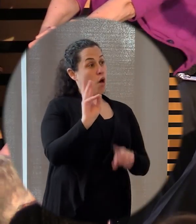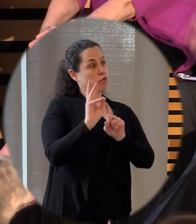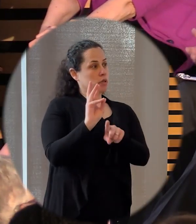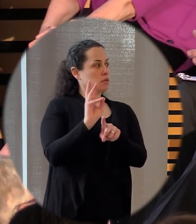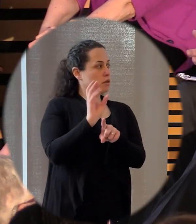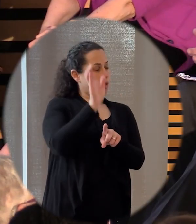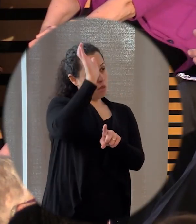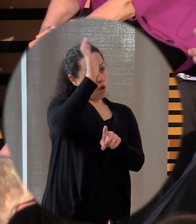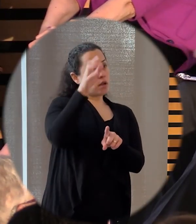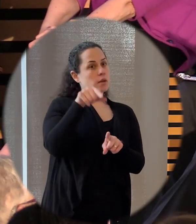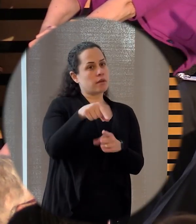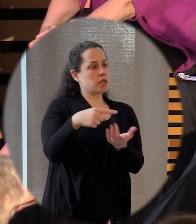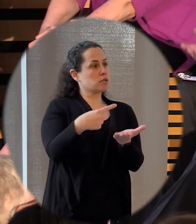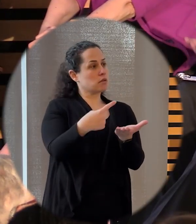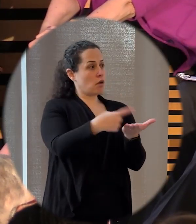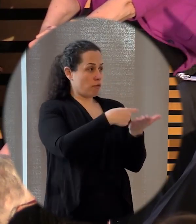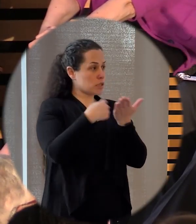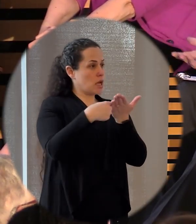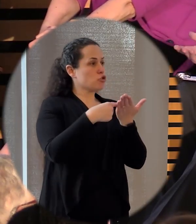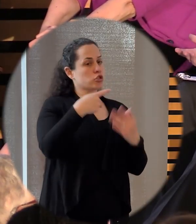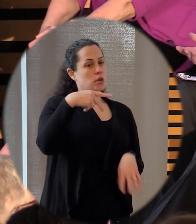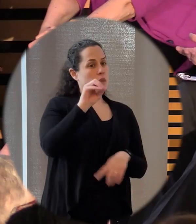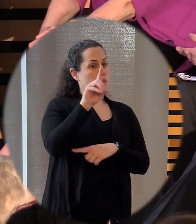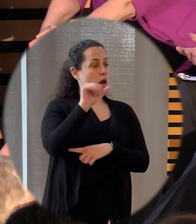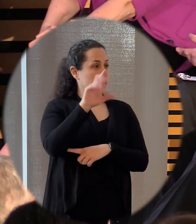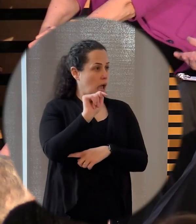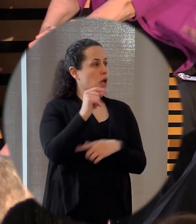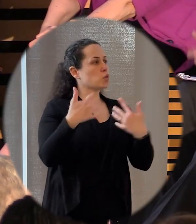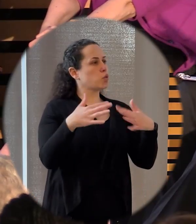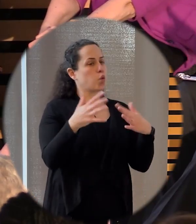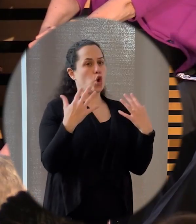this whole notion of a conversation about having courage is so important because it isn't the